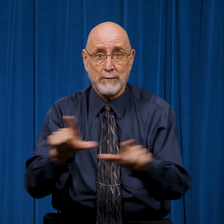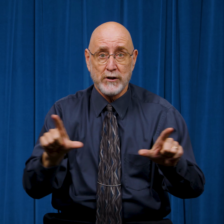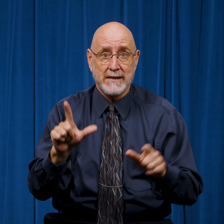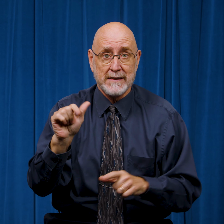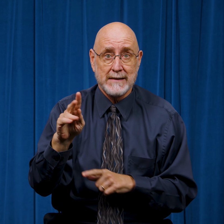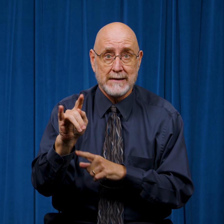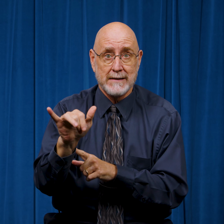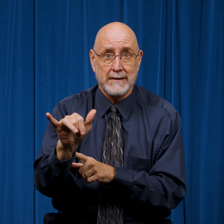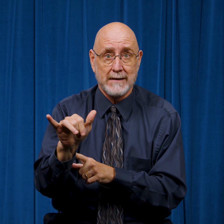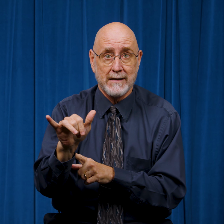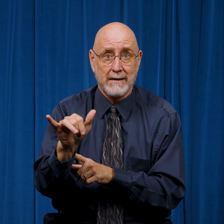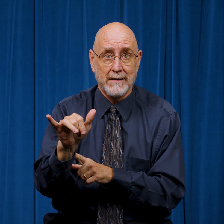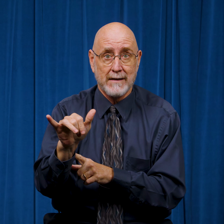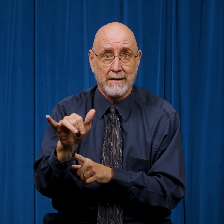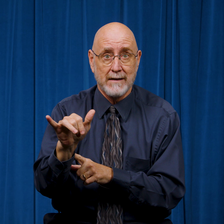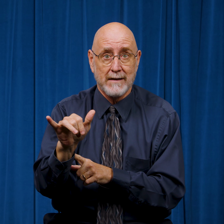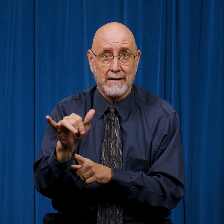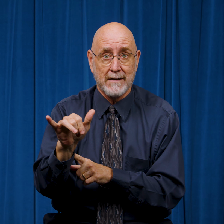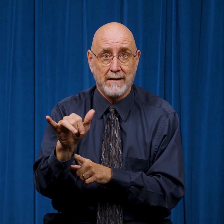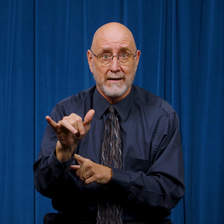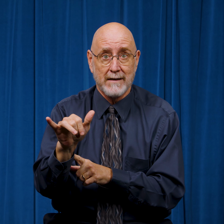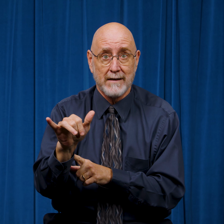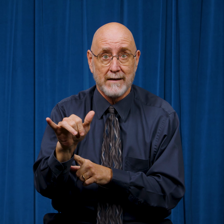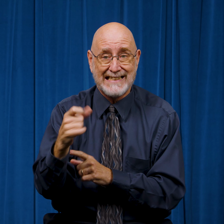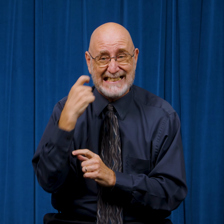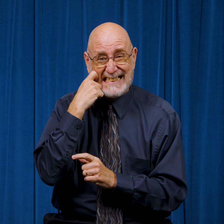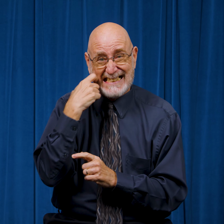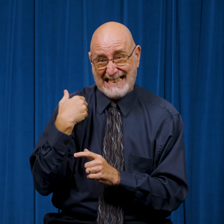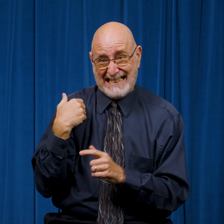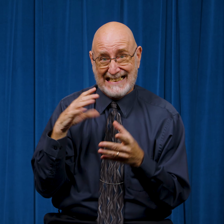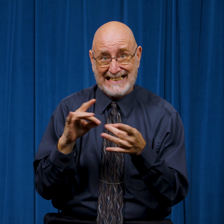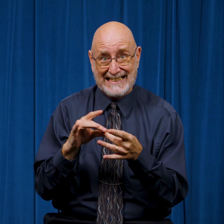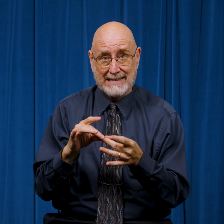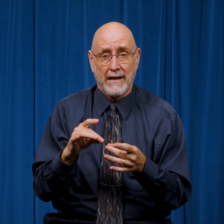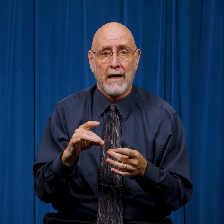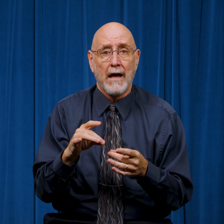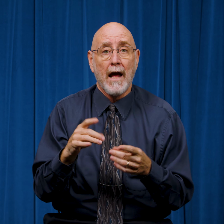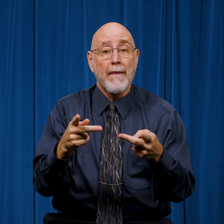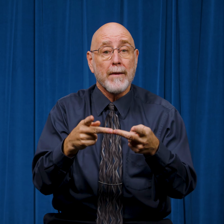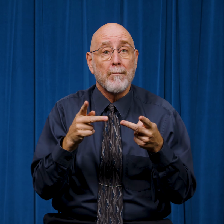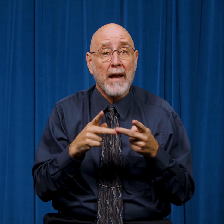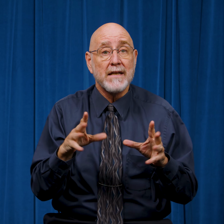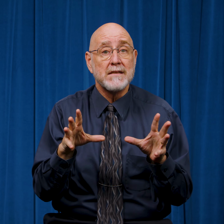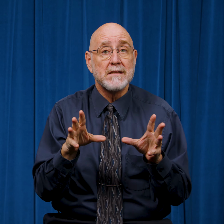As we mentioned just a little bit earlier, the place where the Congress met,